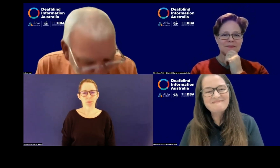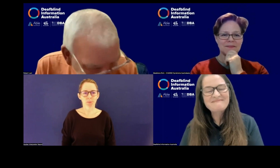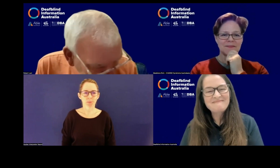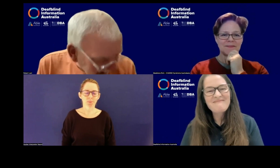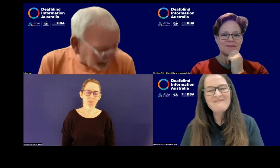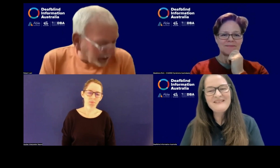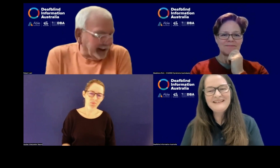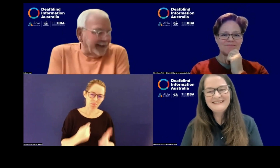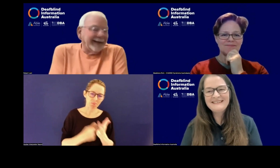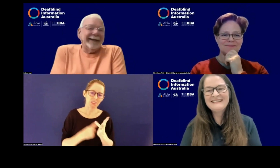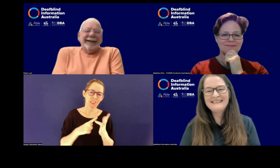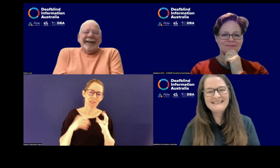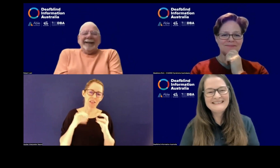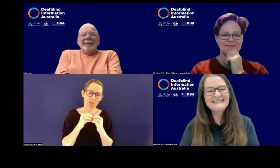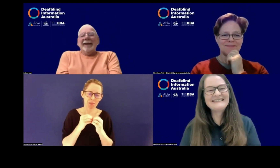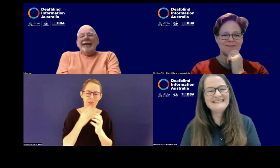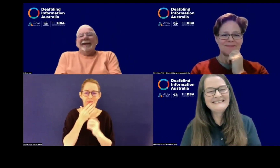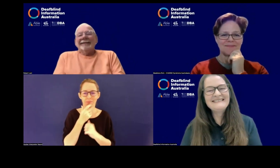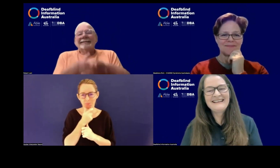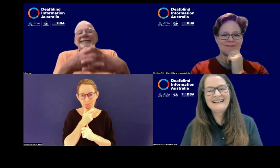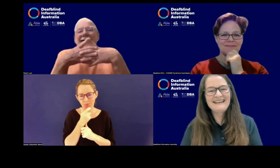Really good question.